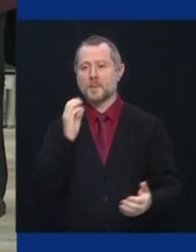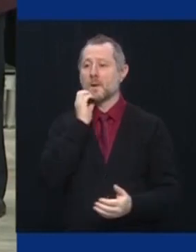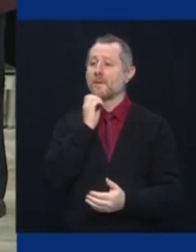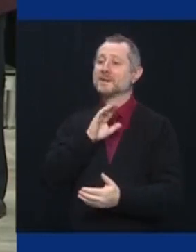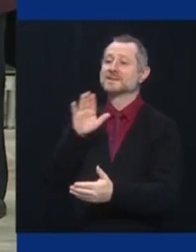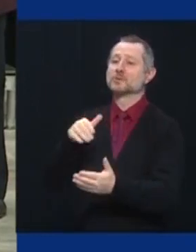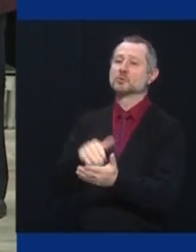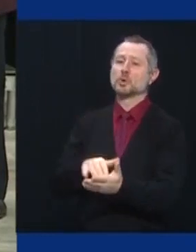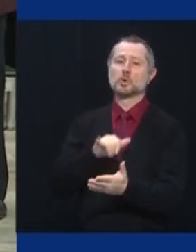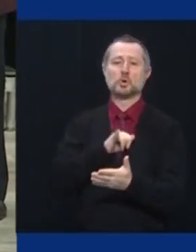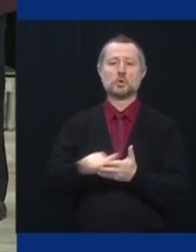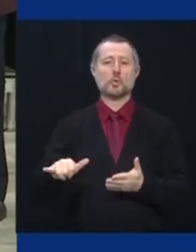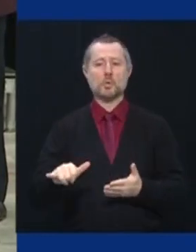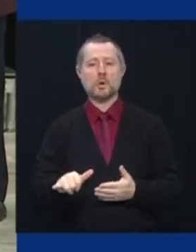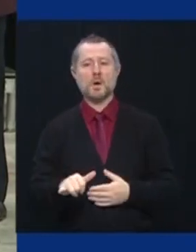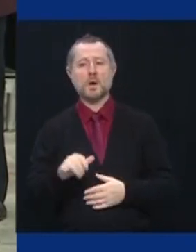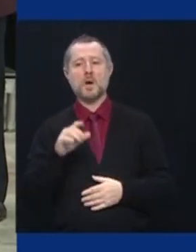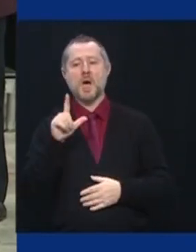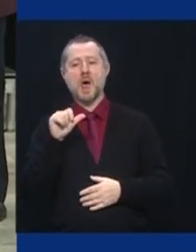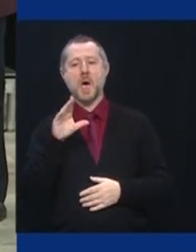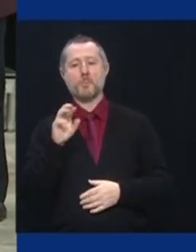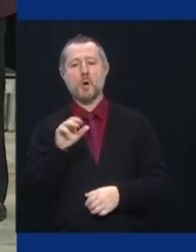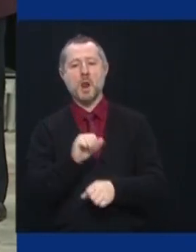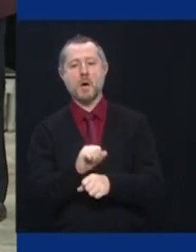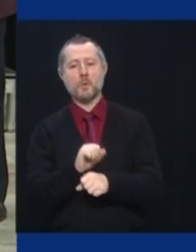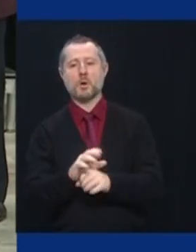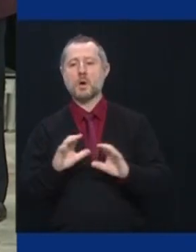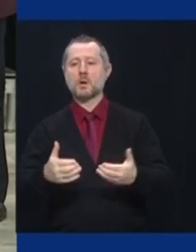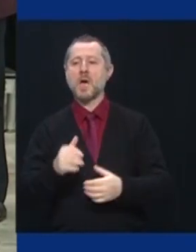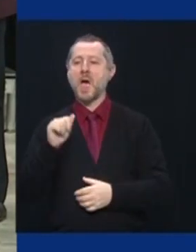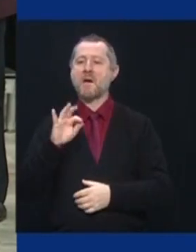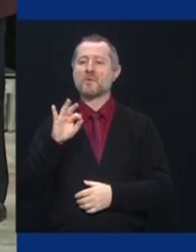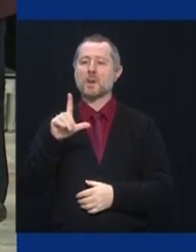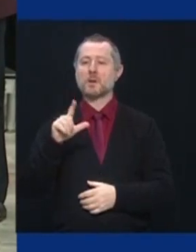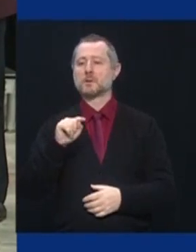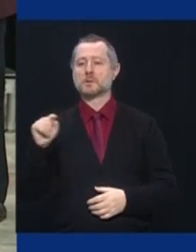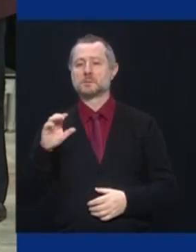IN CENTRAL NEW YORK. I REPRESENT THE CENTRAL NEW YORK